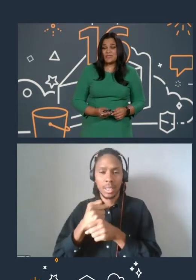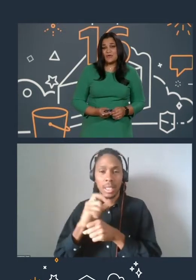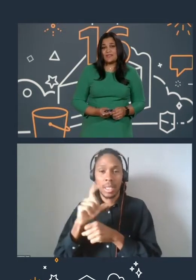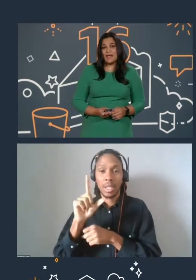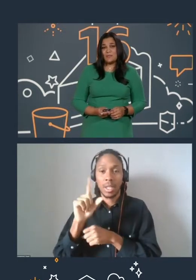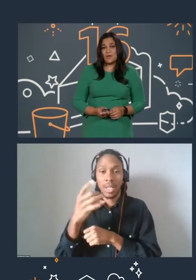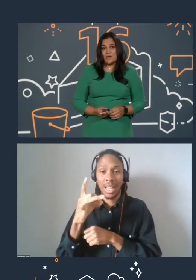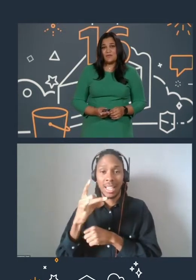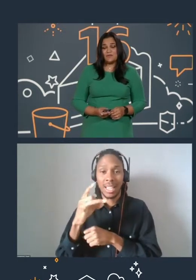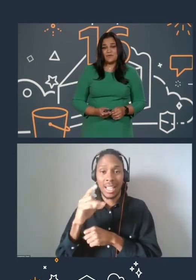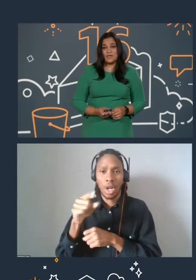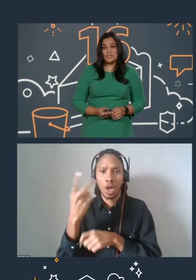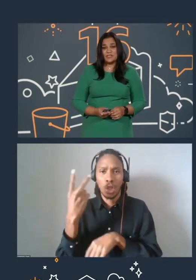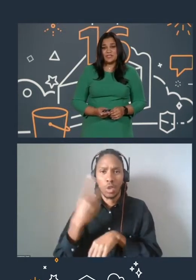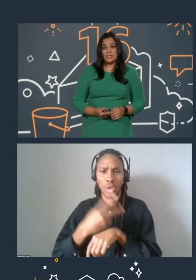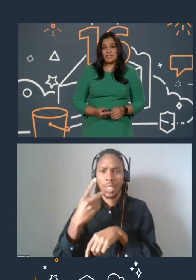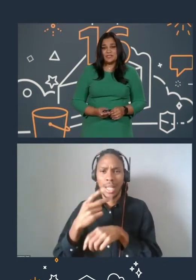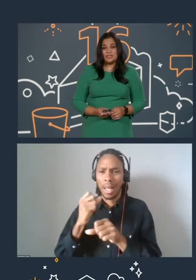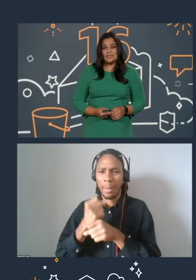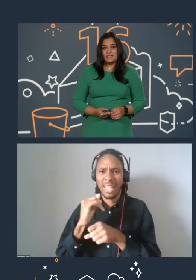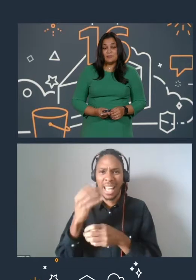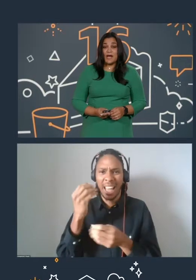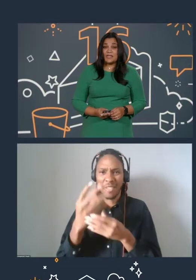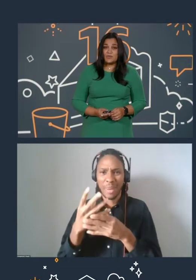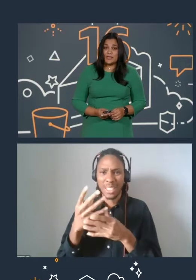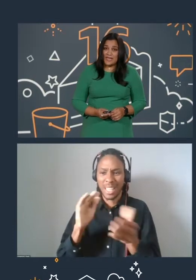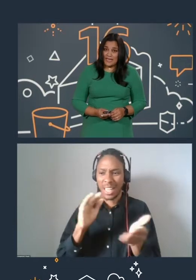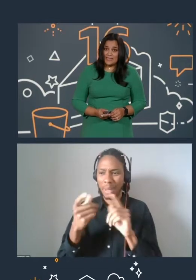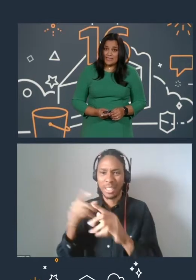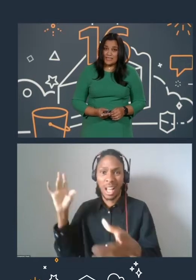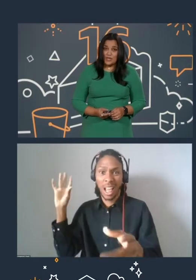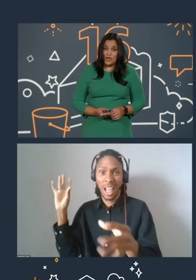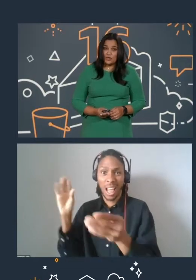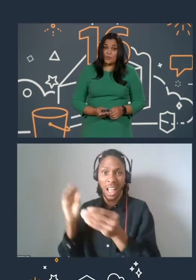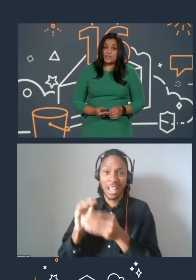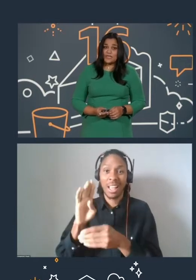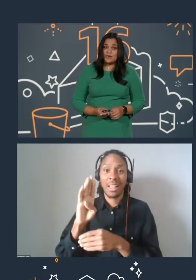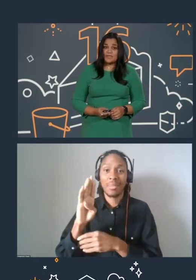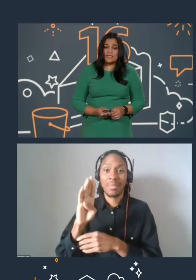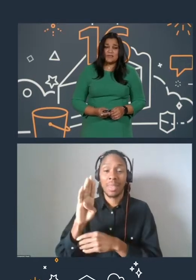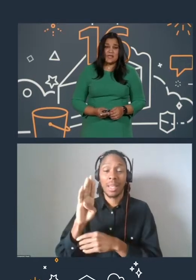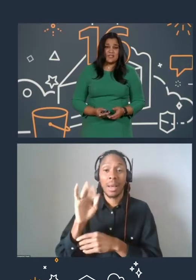to create that amount of information. By 2018, global data was estimated